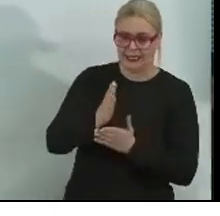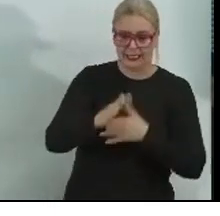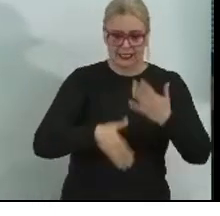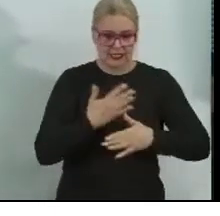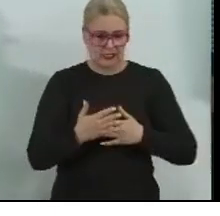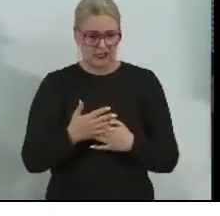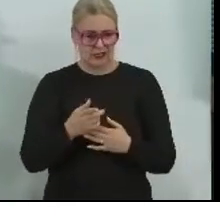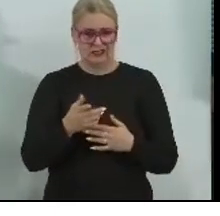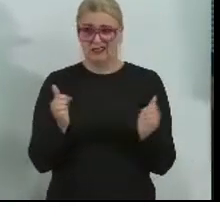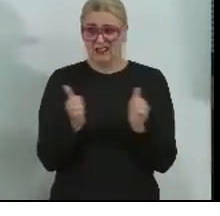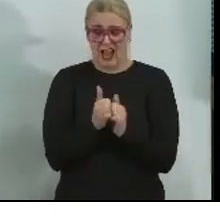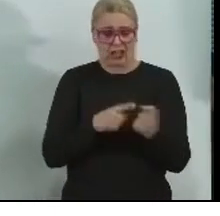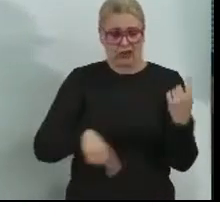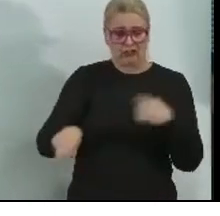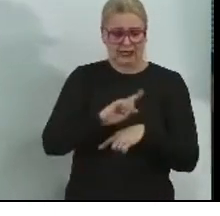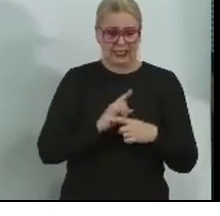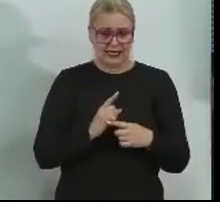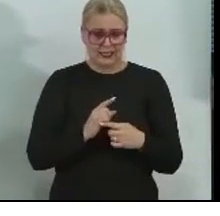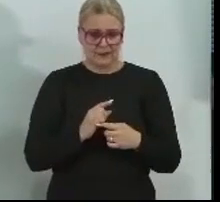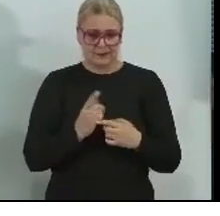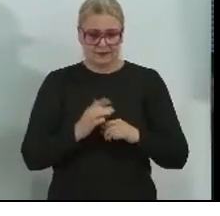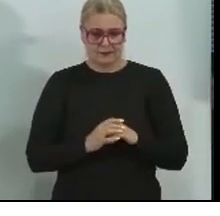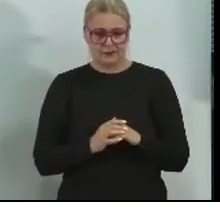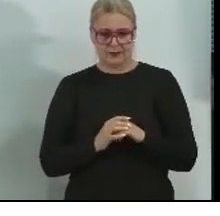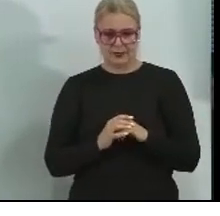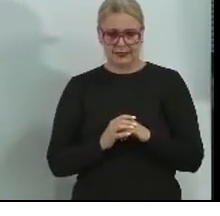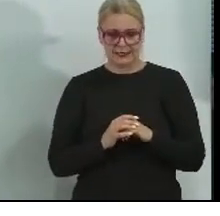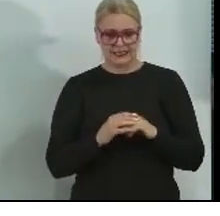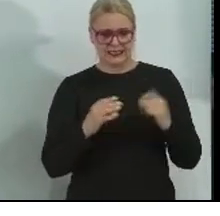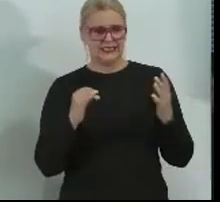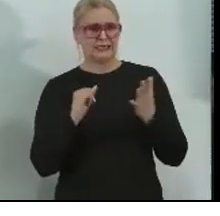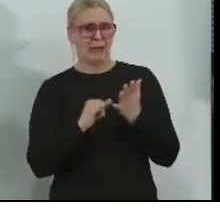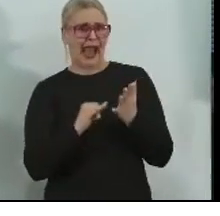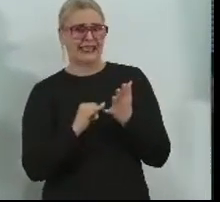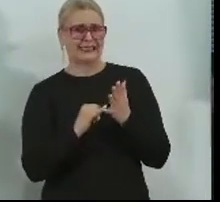the big green button and put in that liars. And I think that that's testament to Channel